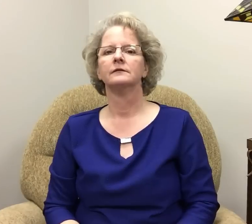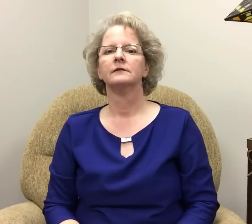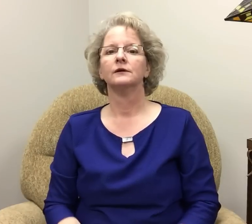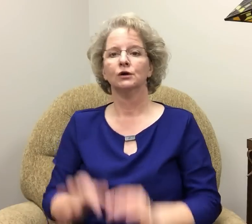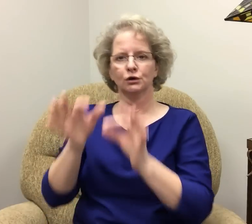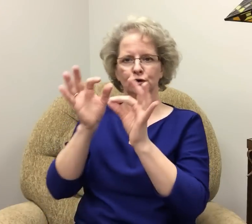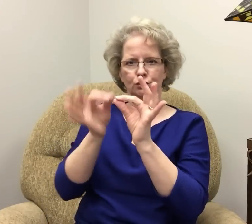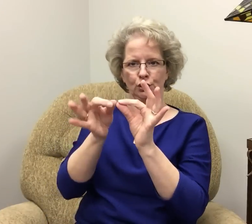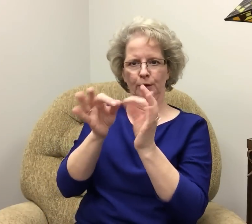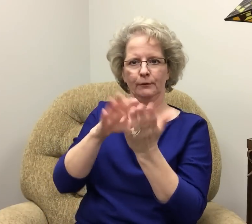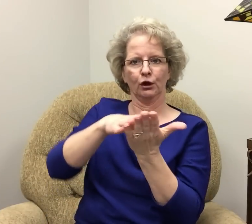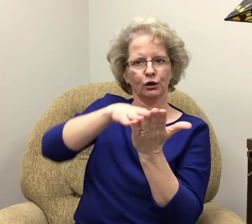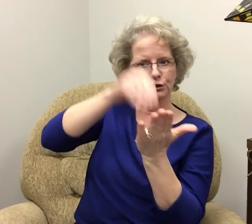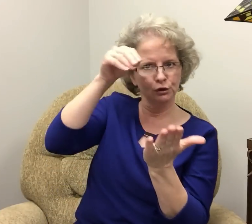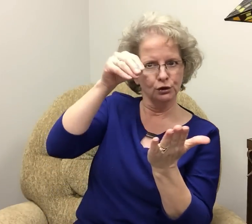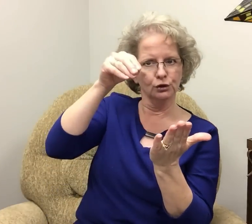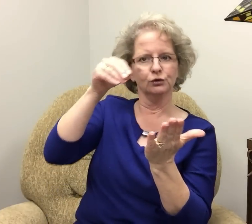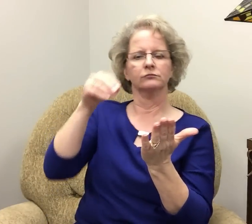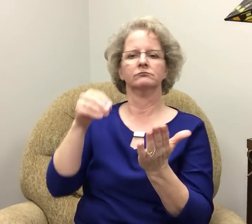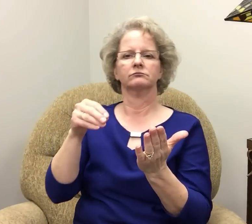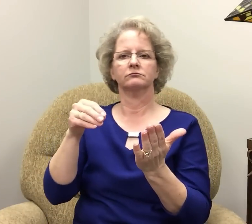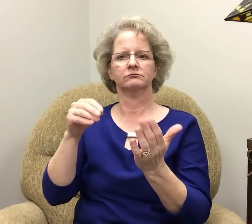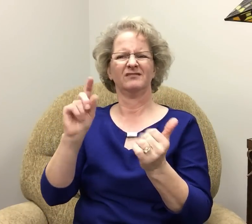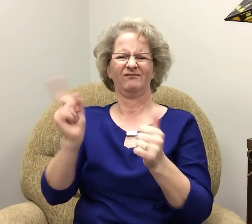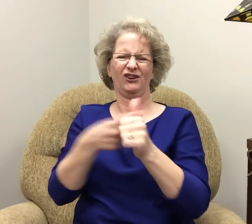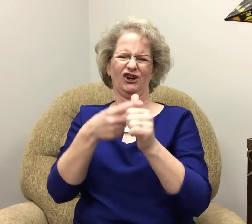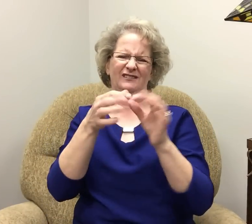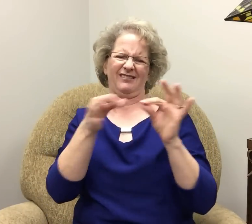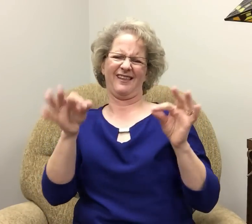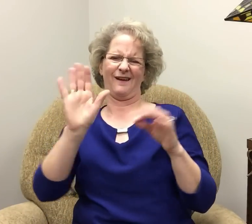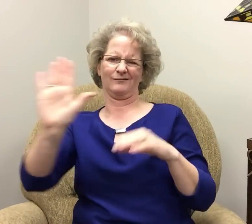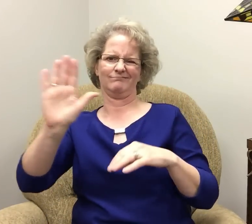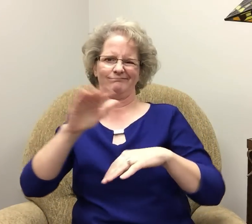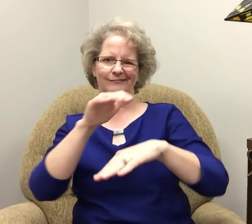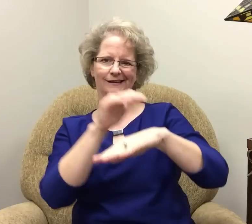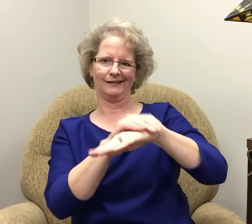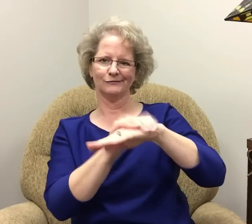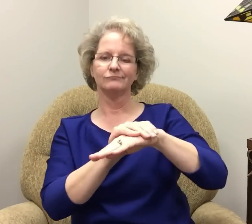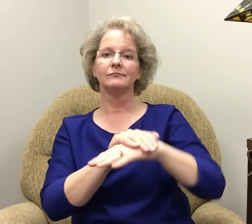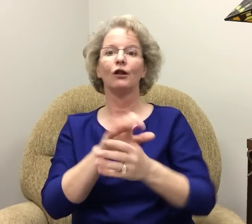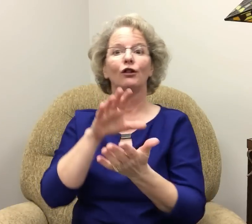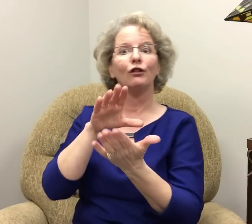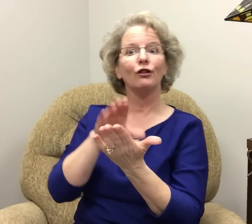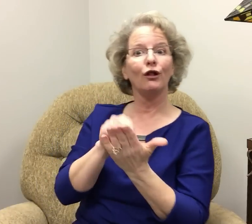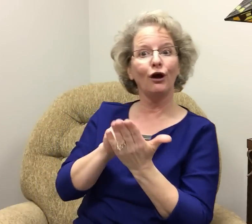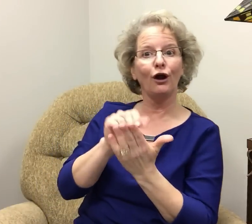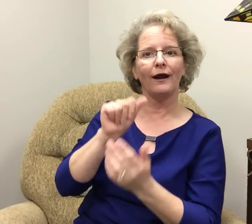Remember that interpreters are trained professionals.